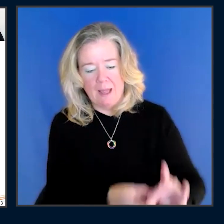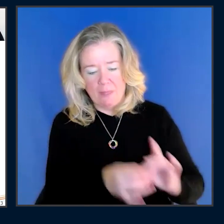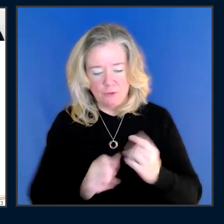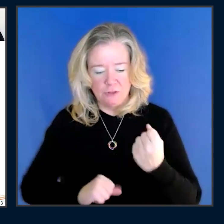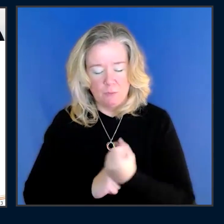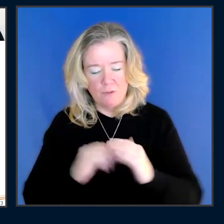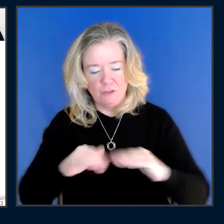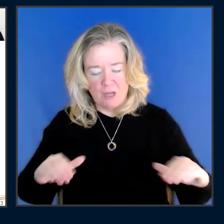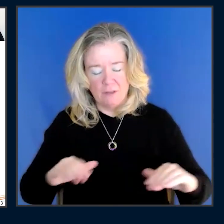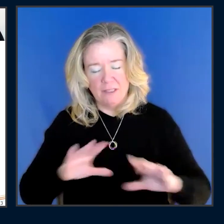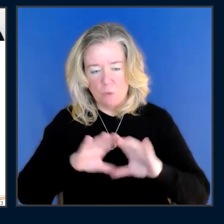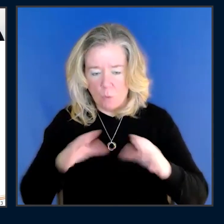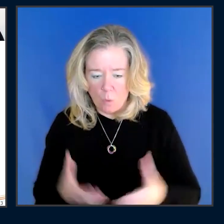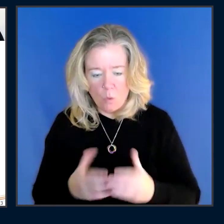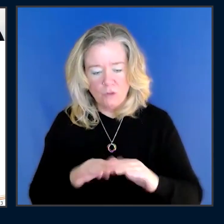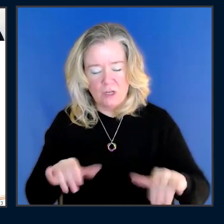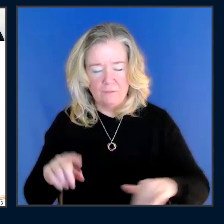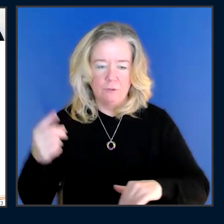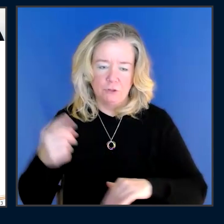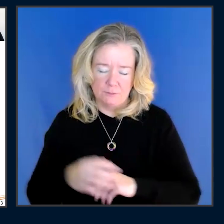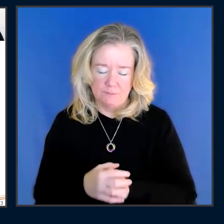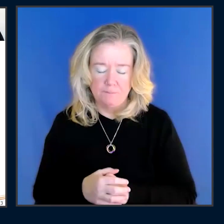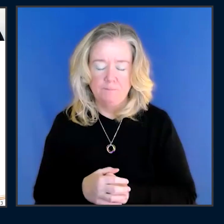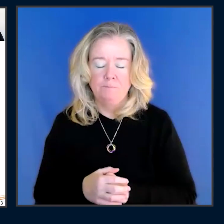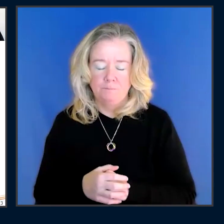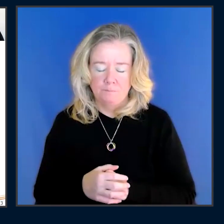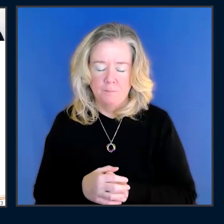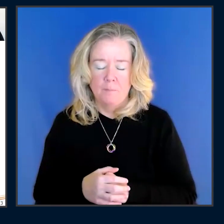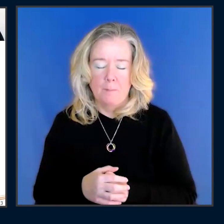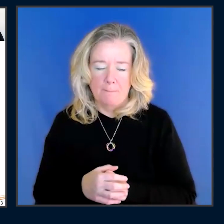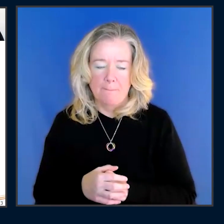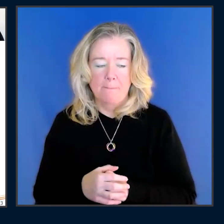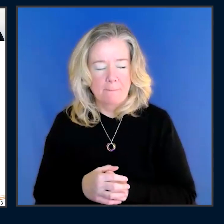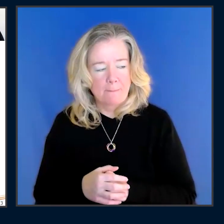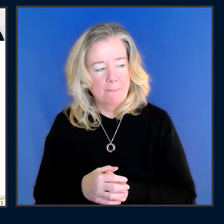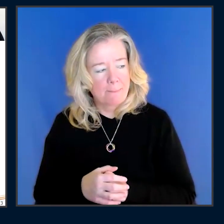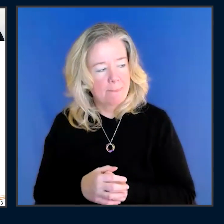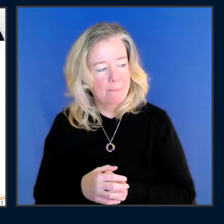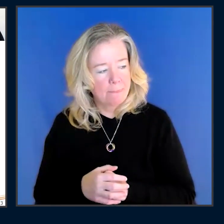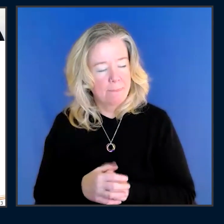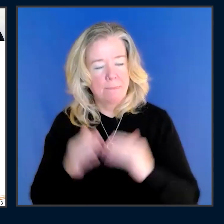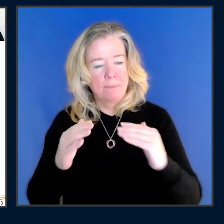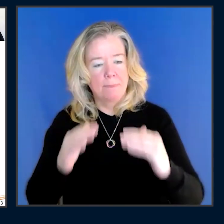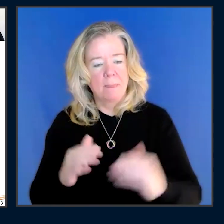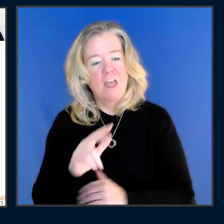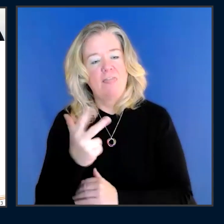things together to support the child as a whole child first.